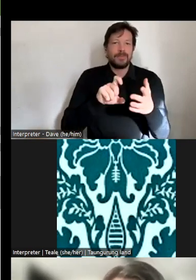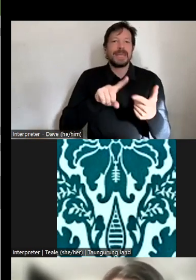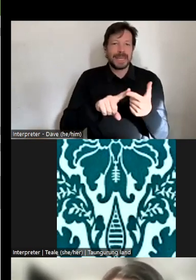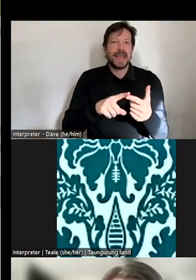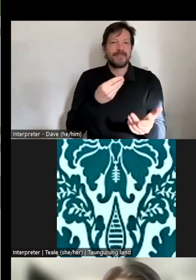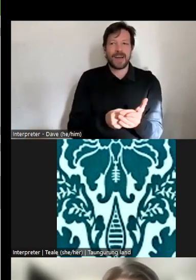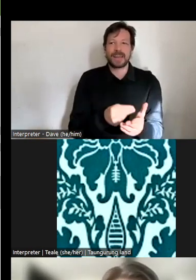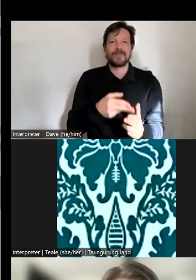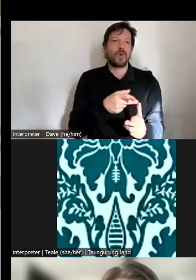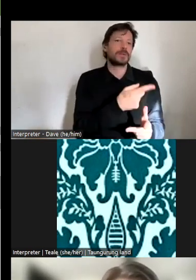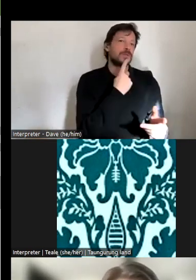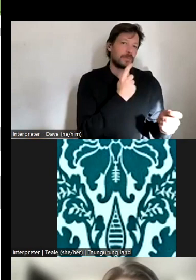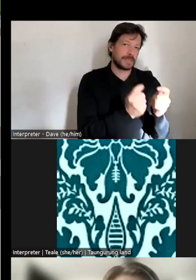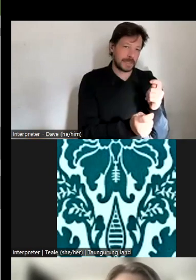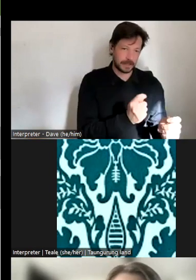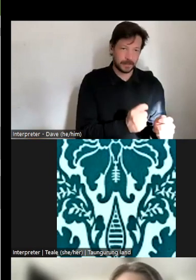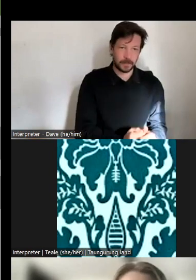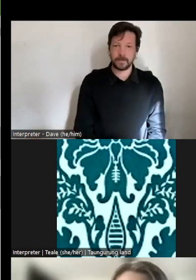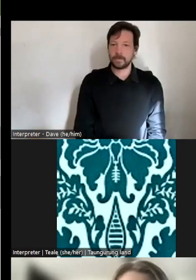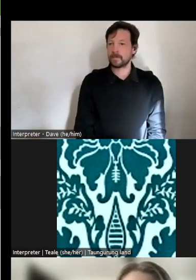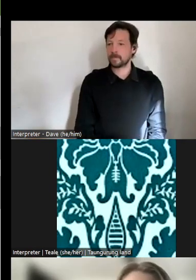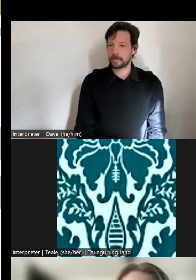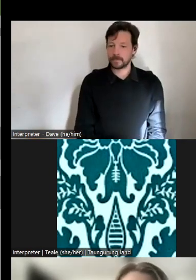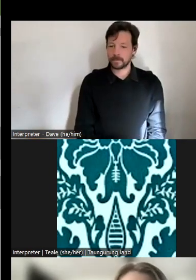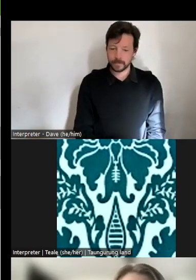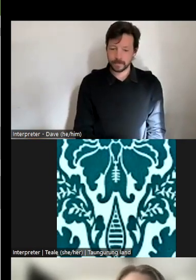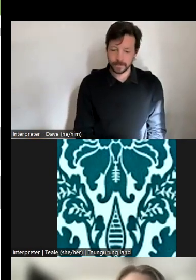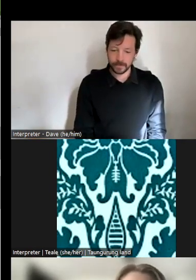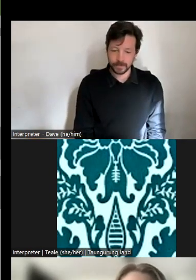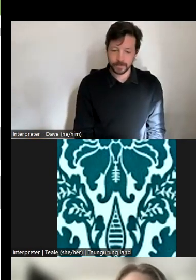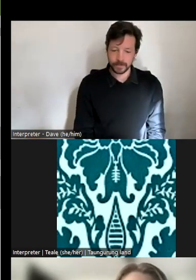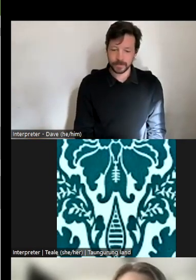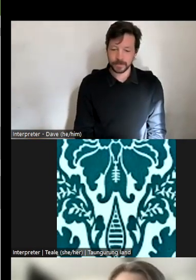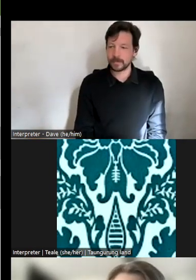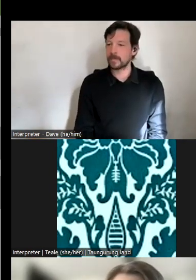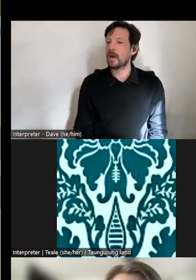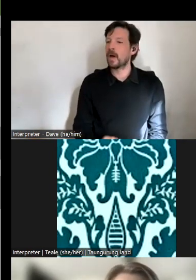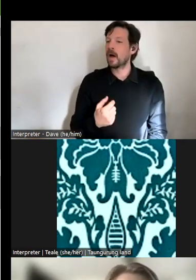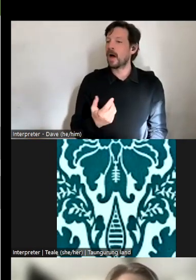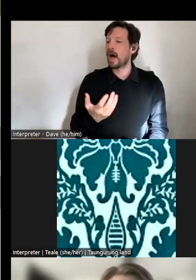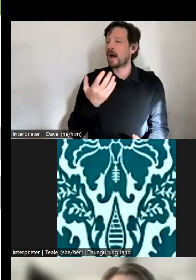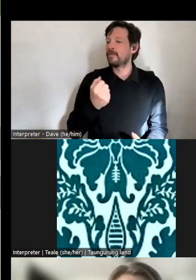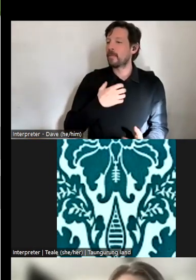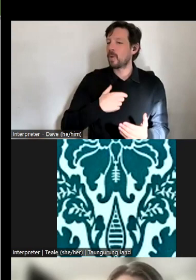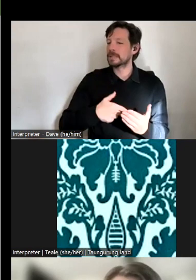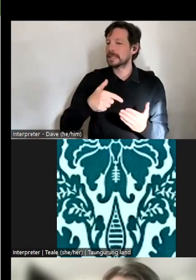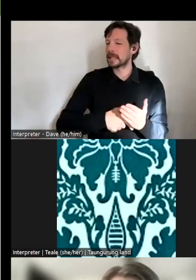I've got a little bit more detail. This is what has been recommended in this Medicare,